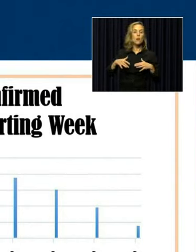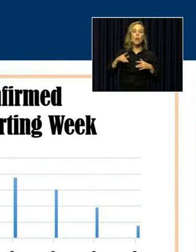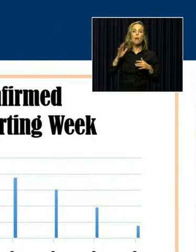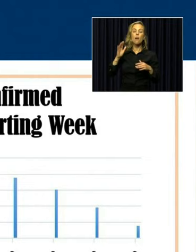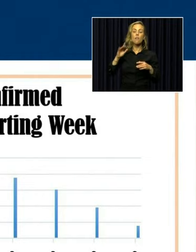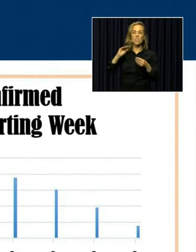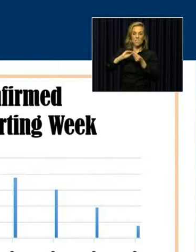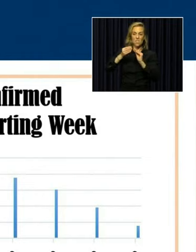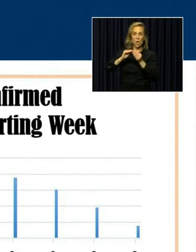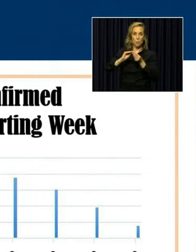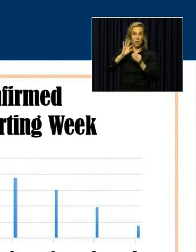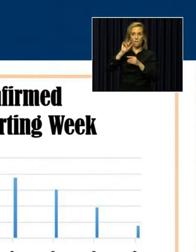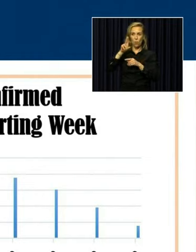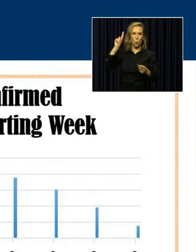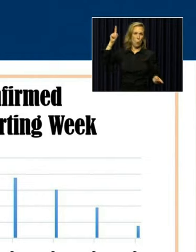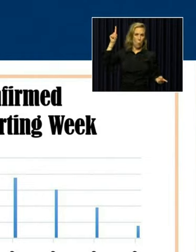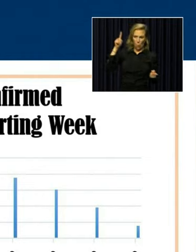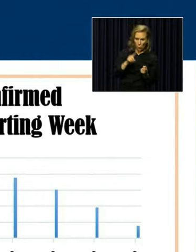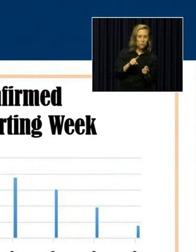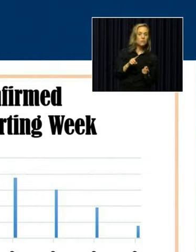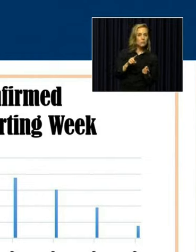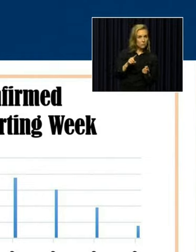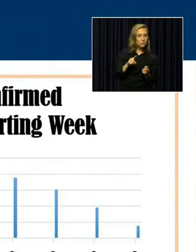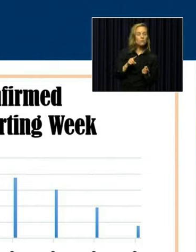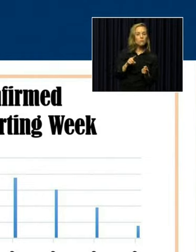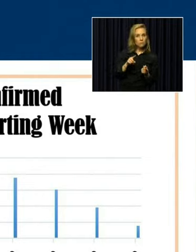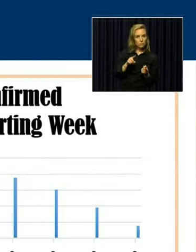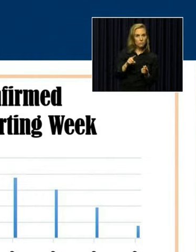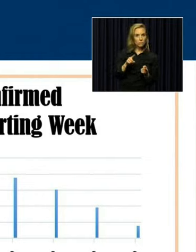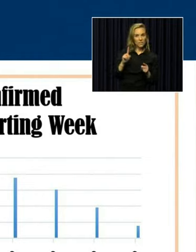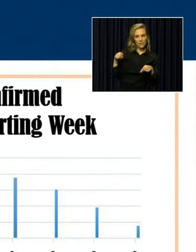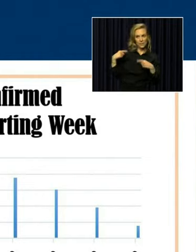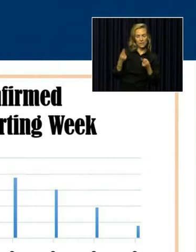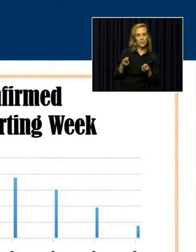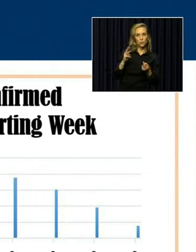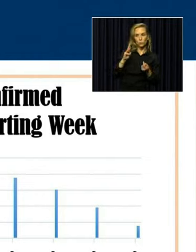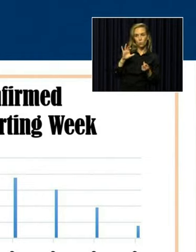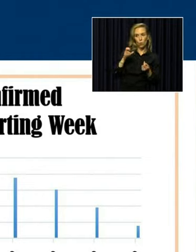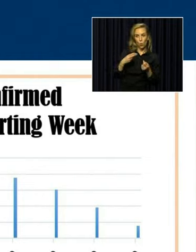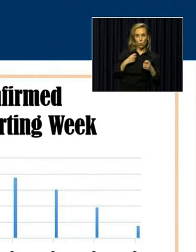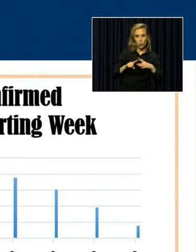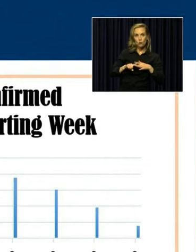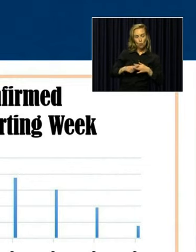KEEP IT UP. WE'RE DOING THIS TOGETHER. EVEN THOUGH IT SEEMS LIKE WE ARE